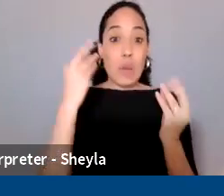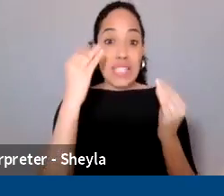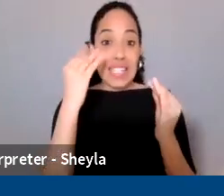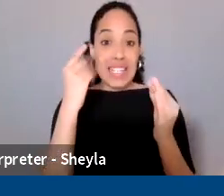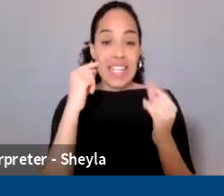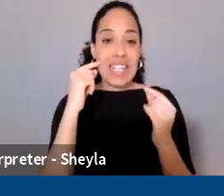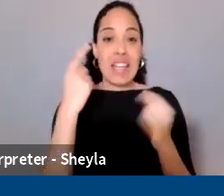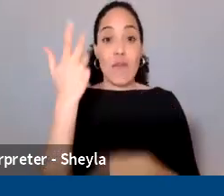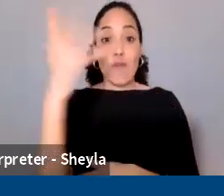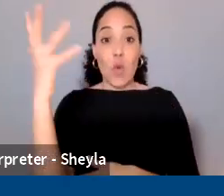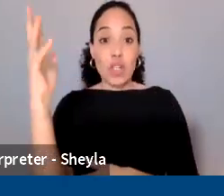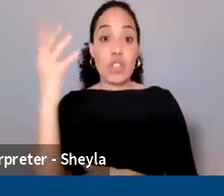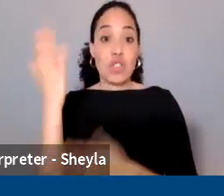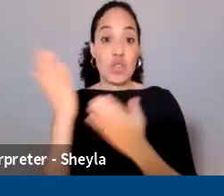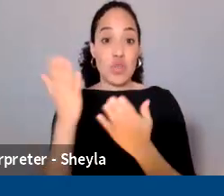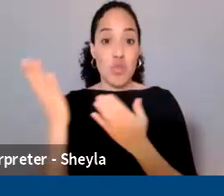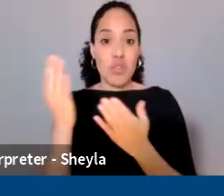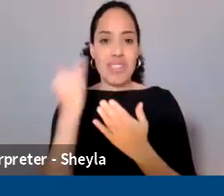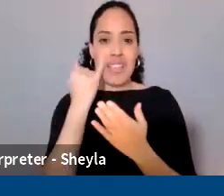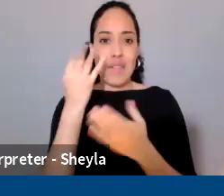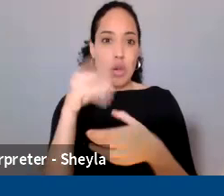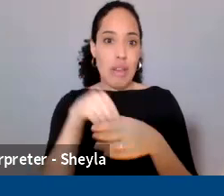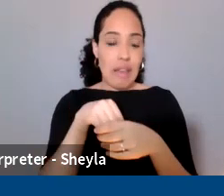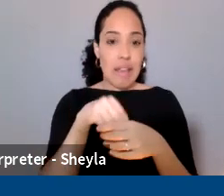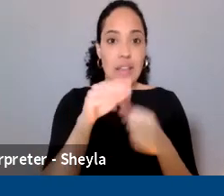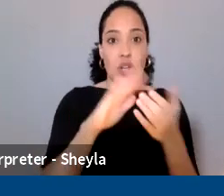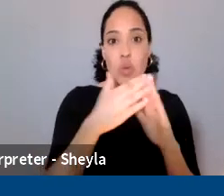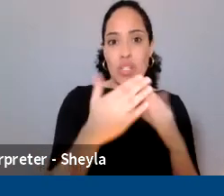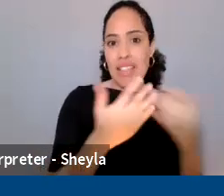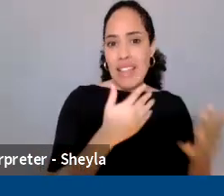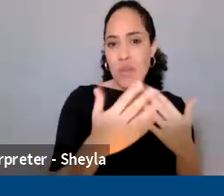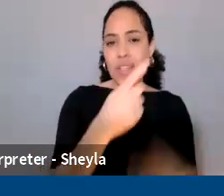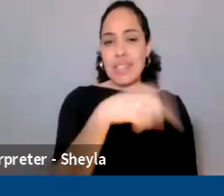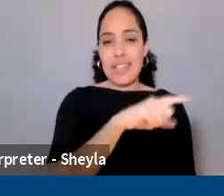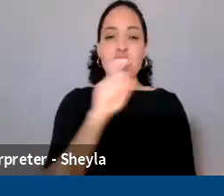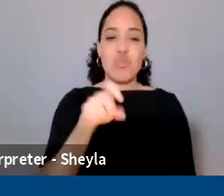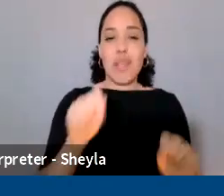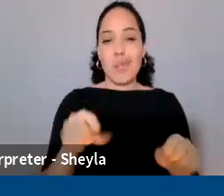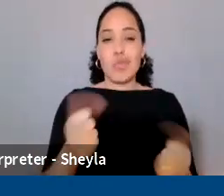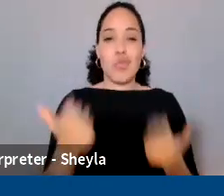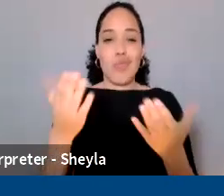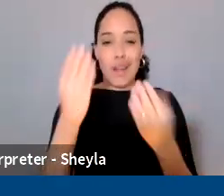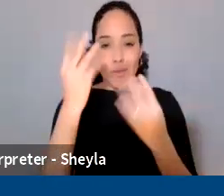since they're in a lot of the communities anyway they would be able to provide that information and he's just providing the link to it so thanks